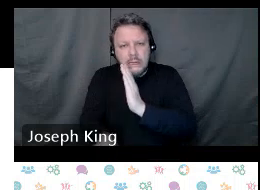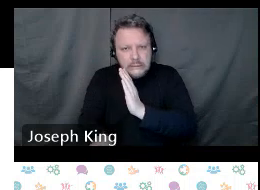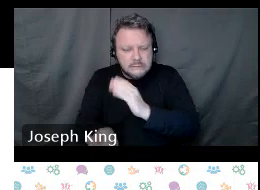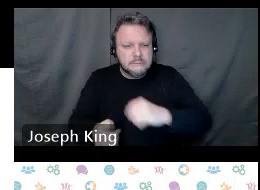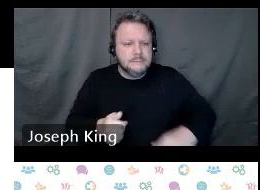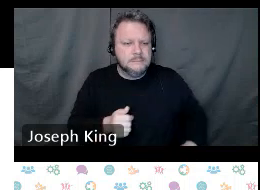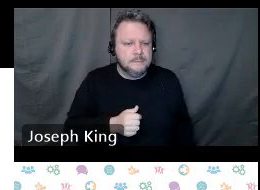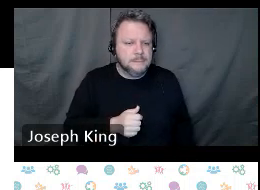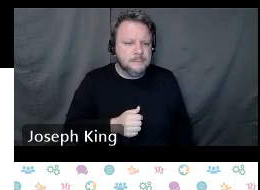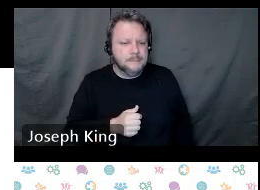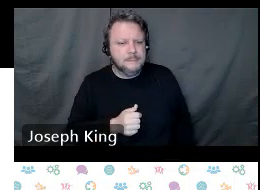Right.